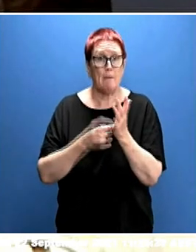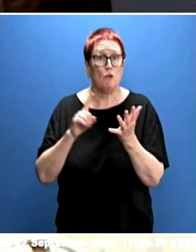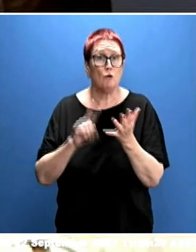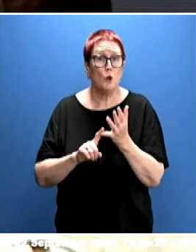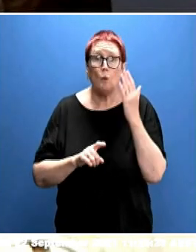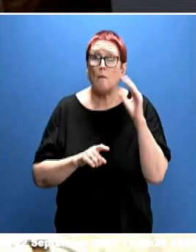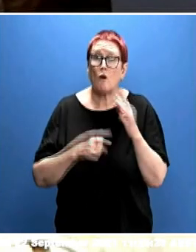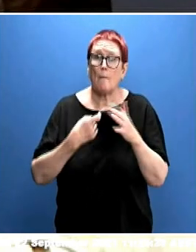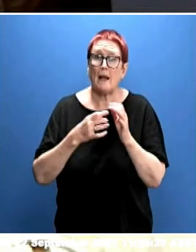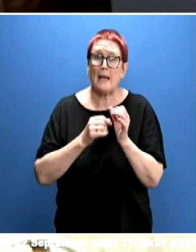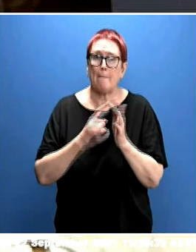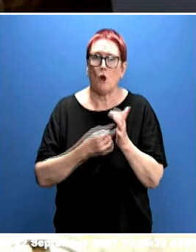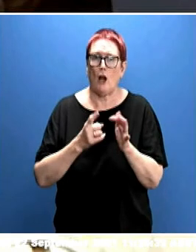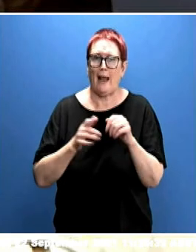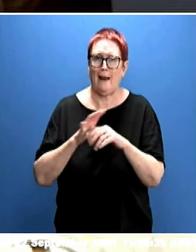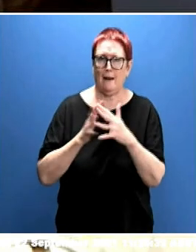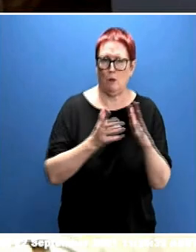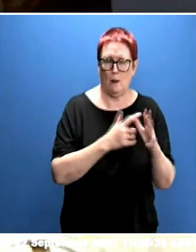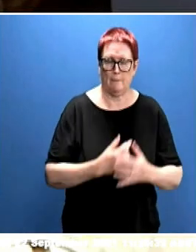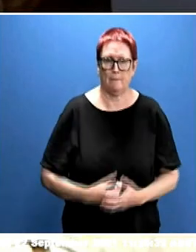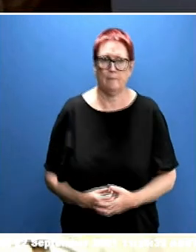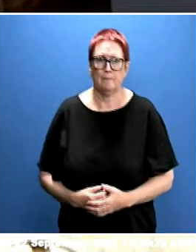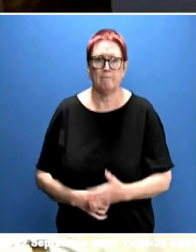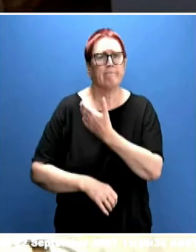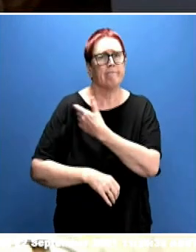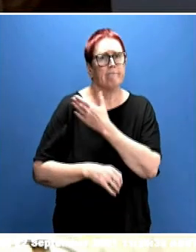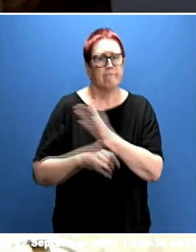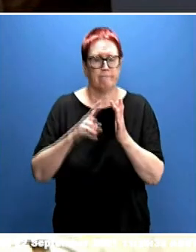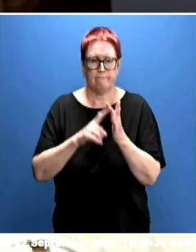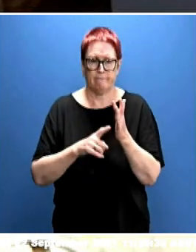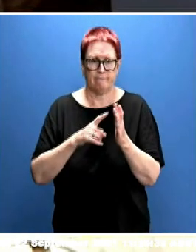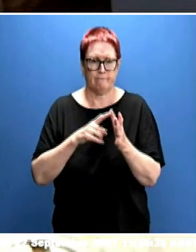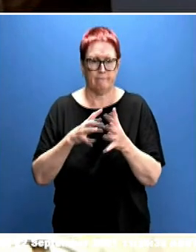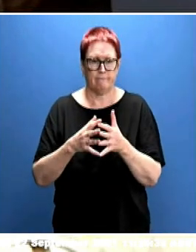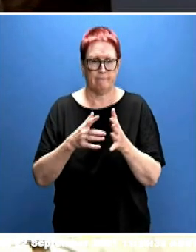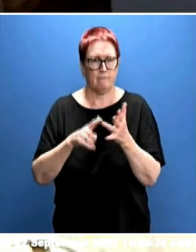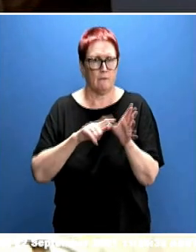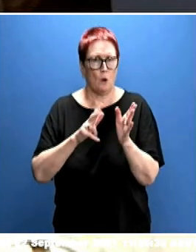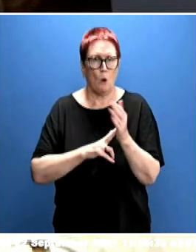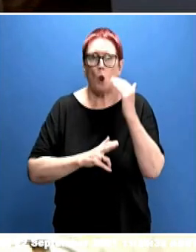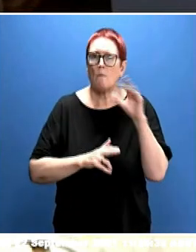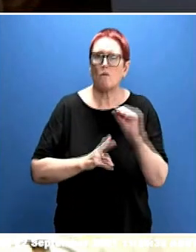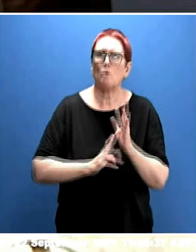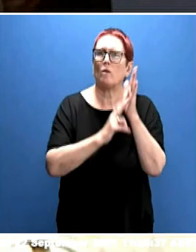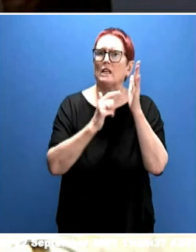Kimberley region of Western Australia, also a proud Jawoyn woman from the Katherine region of the Northern Territory.